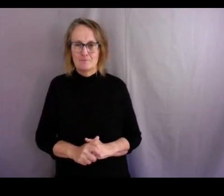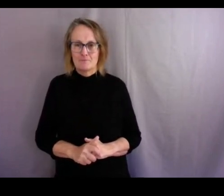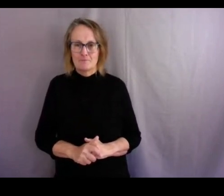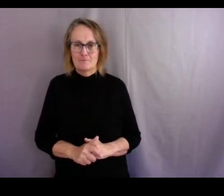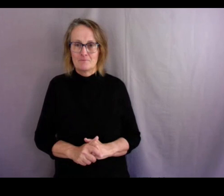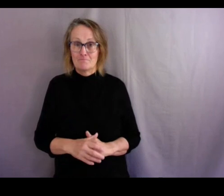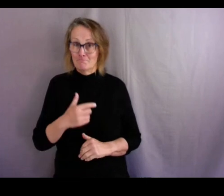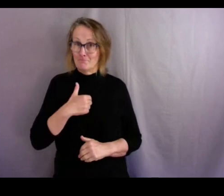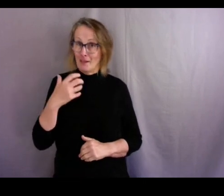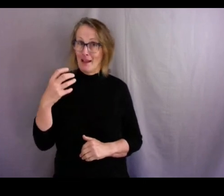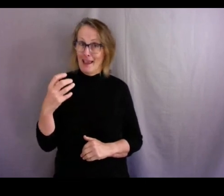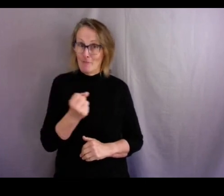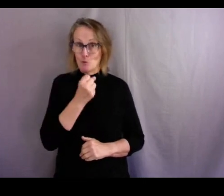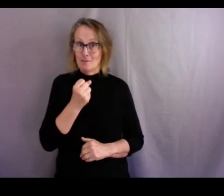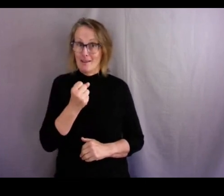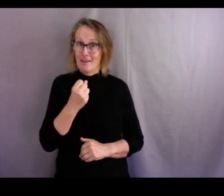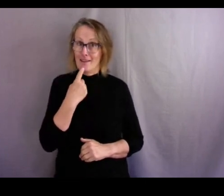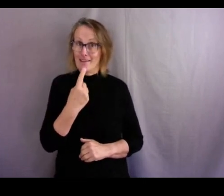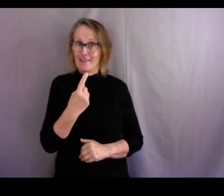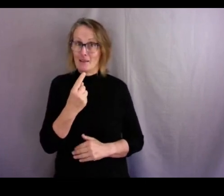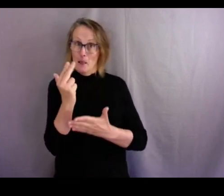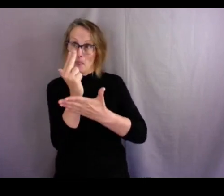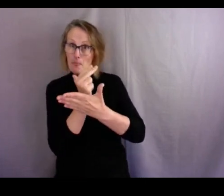of the figures draws upon a Degas work,